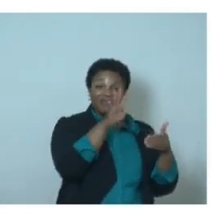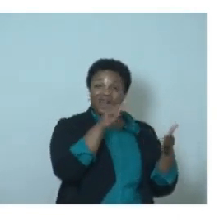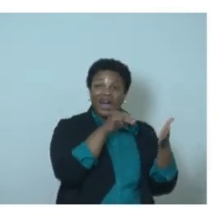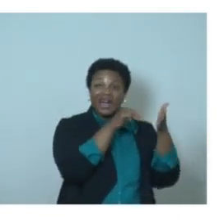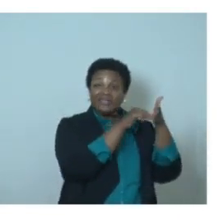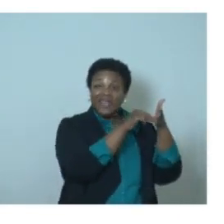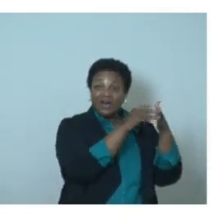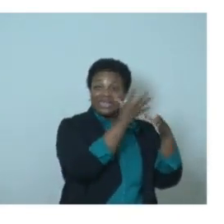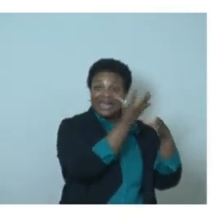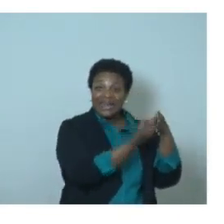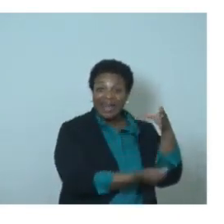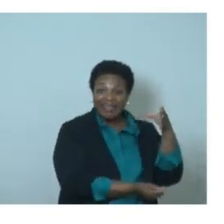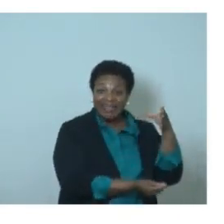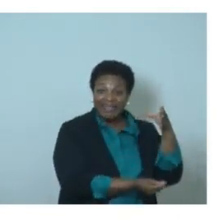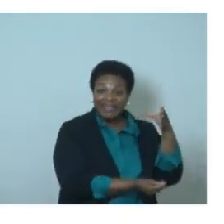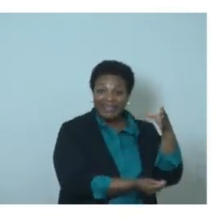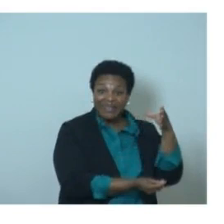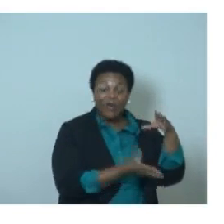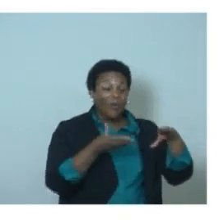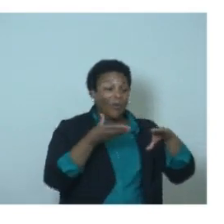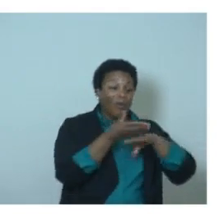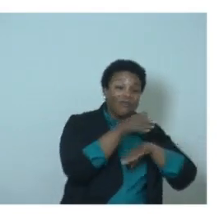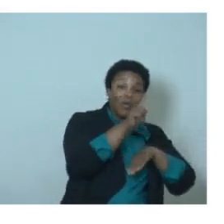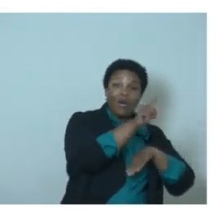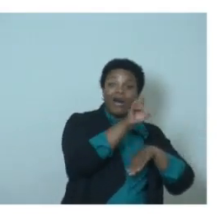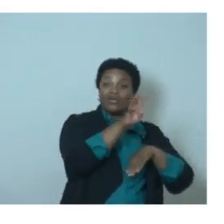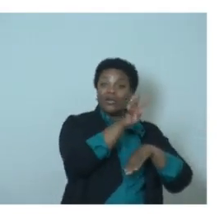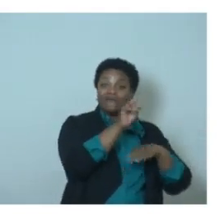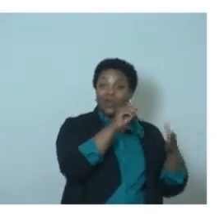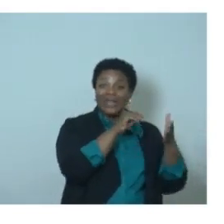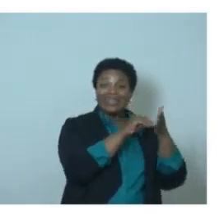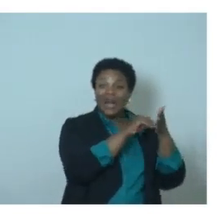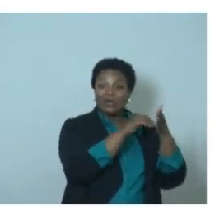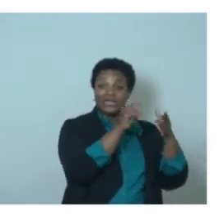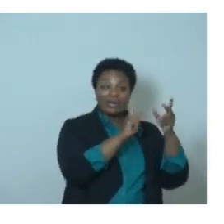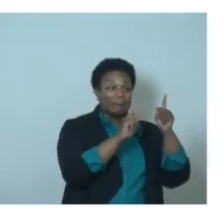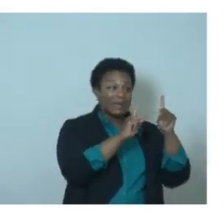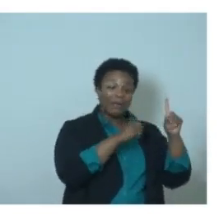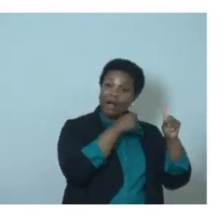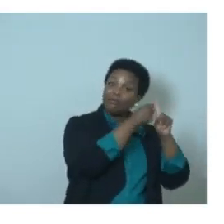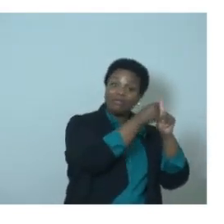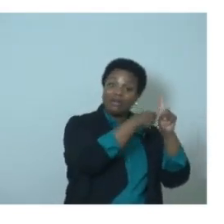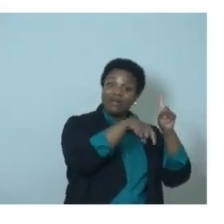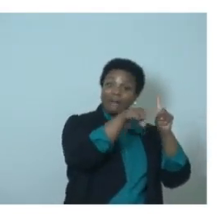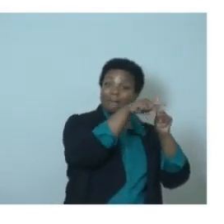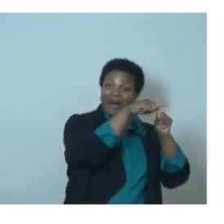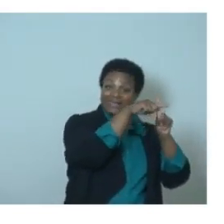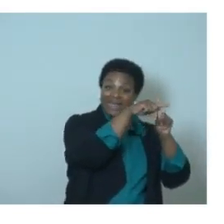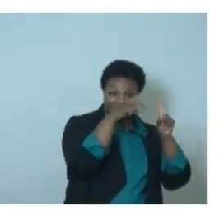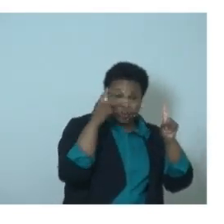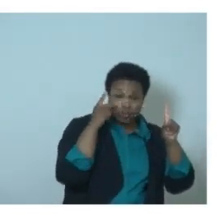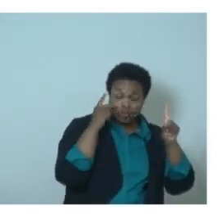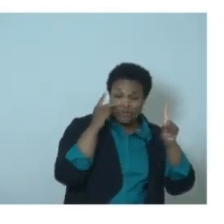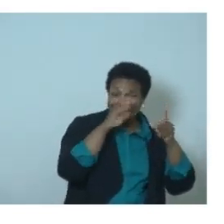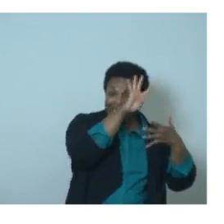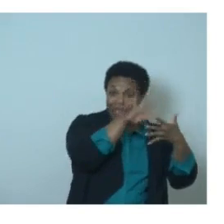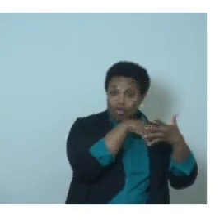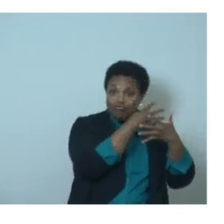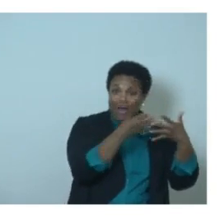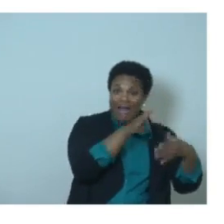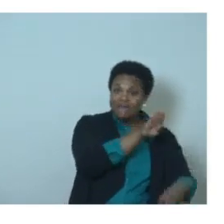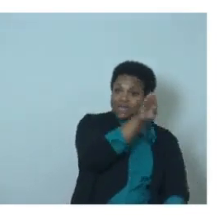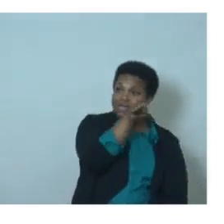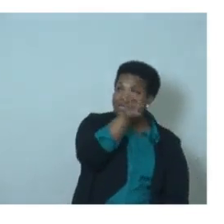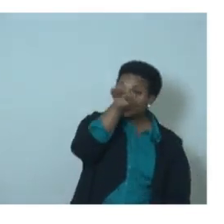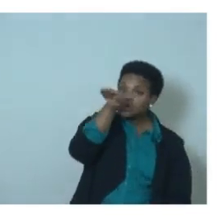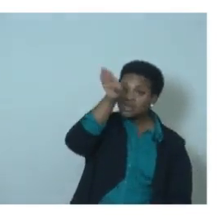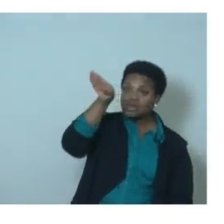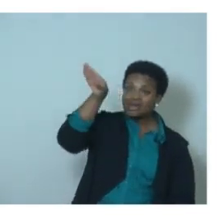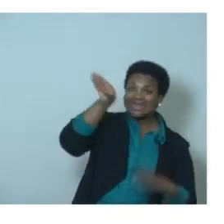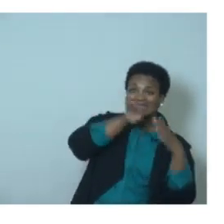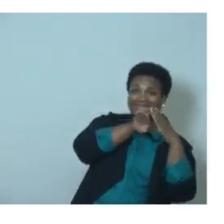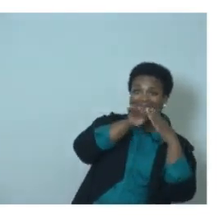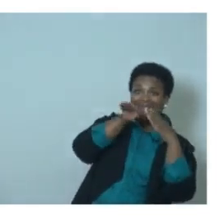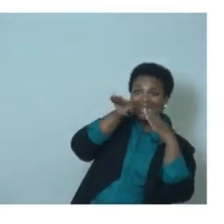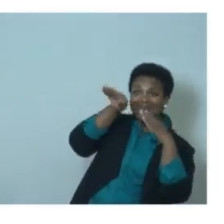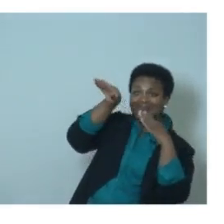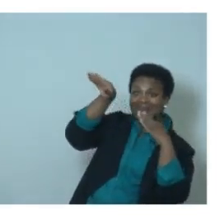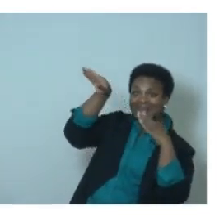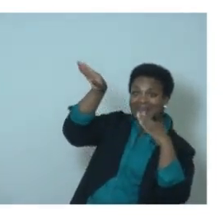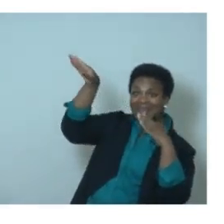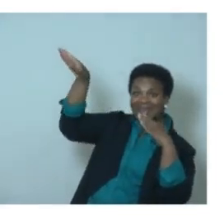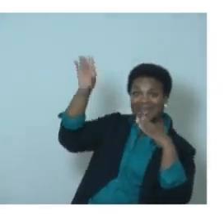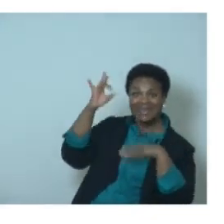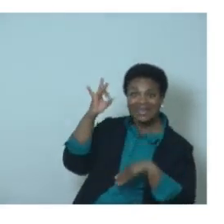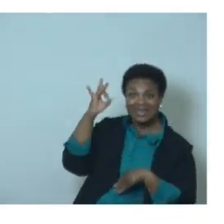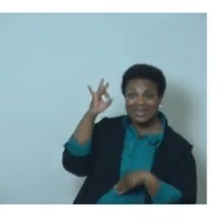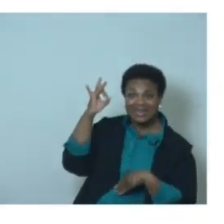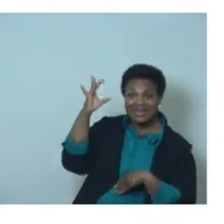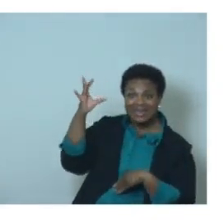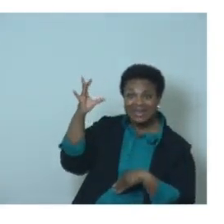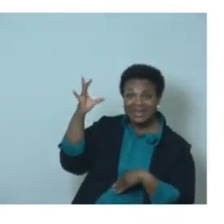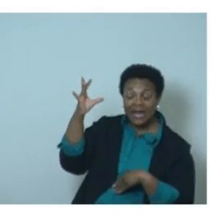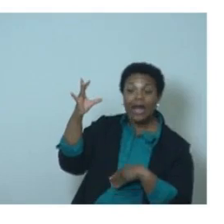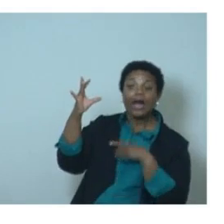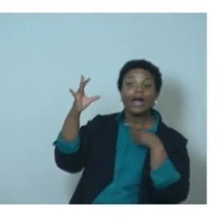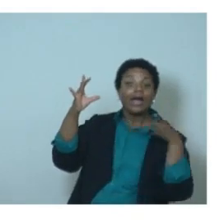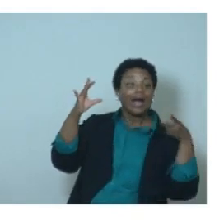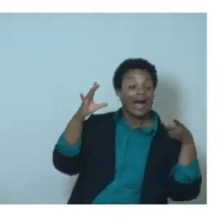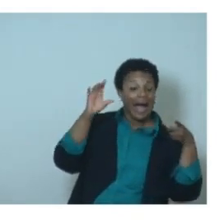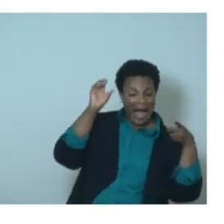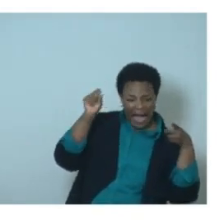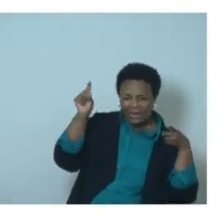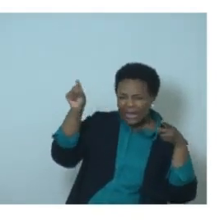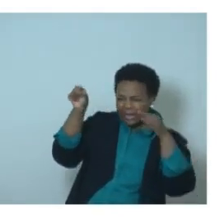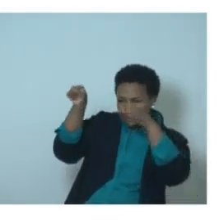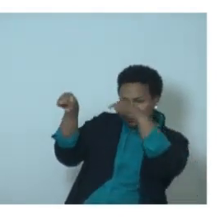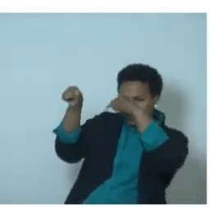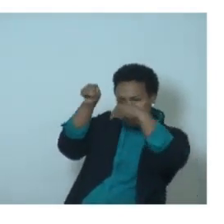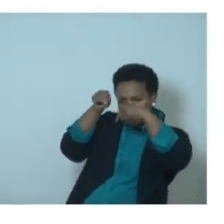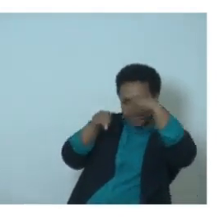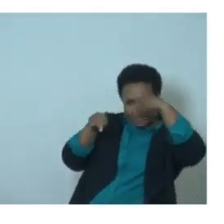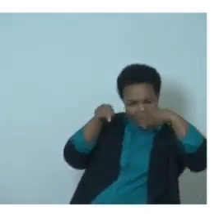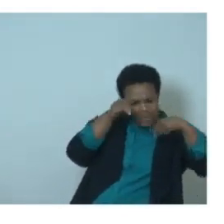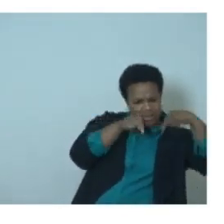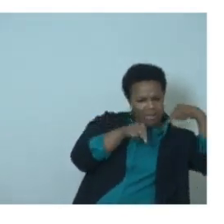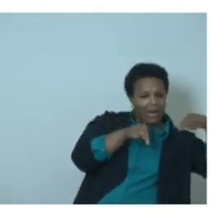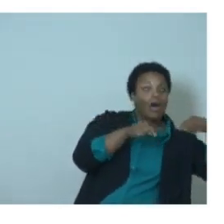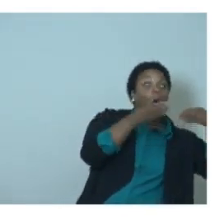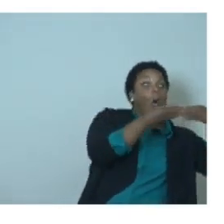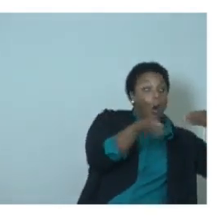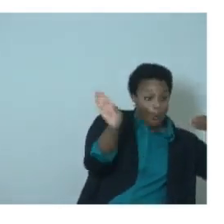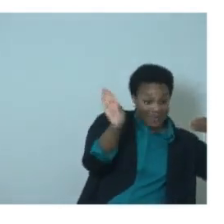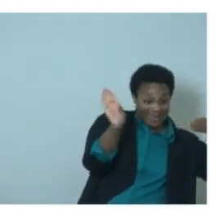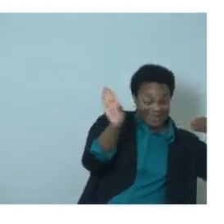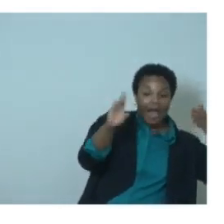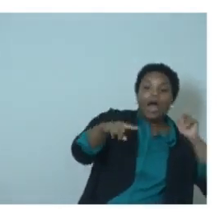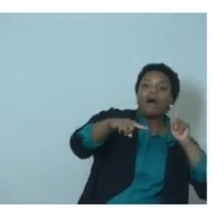CASES PLUS THEY’VE GOT ALMOST 5,000 DEATHS AND YOU CAN SEE THE SPIKE AT THE END OF THAT BAR CHART YOU CAN SEE THE LINE WHERE THEY’RE SEEING INCREASED CASES AND YOU CAN TAKE THAT RIGHT BACK